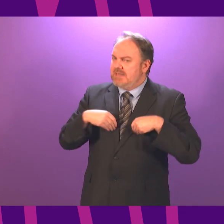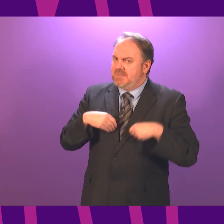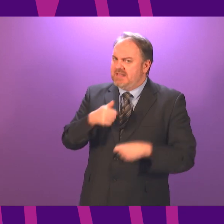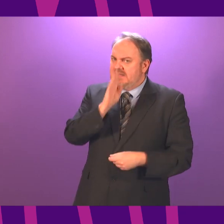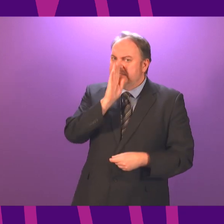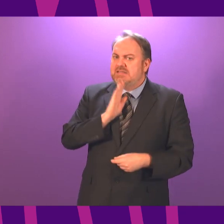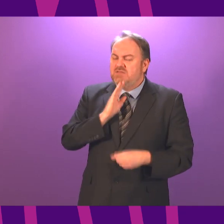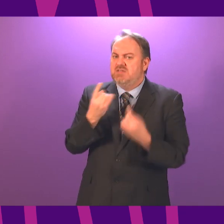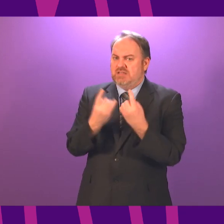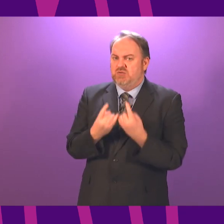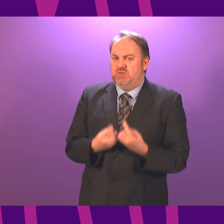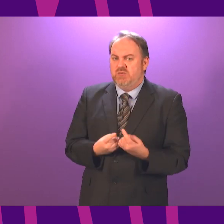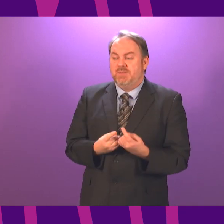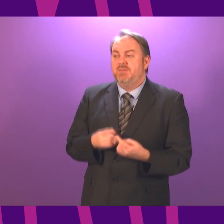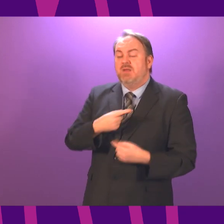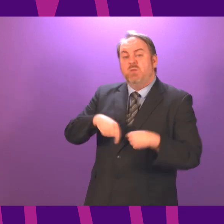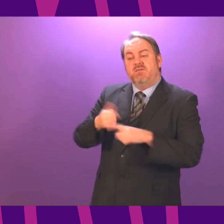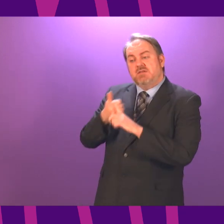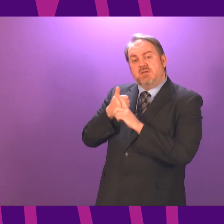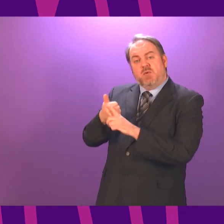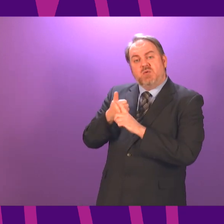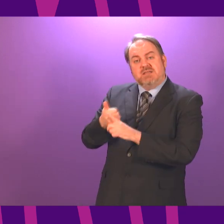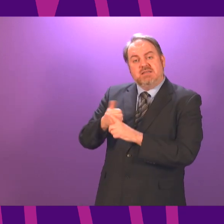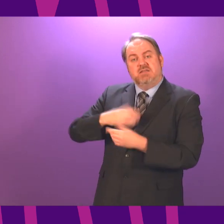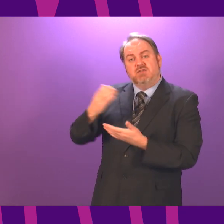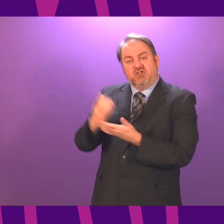The Government has provided organisations including Scottish Women’s Aid and Rape Crisis